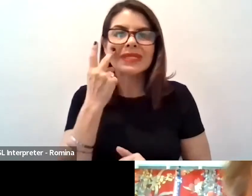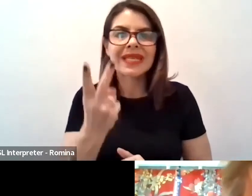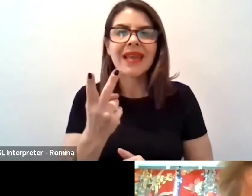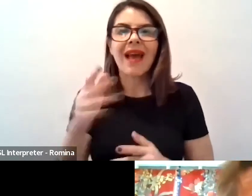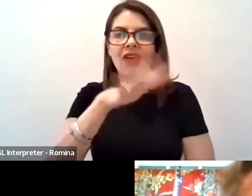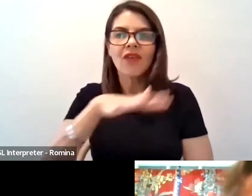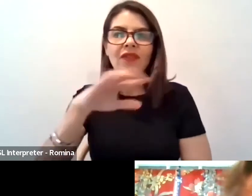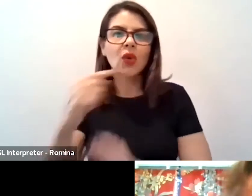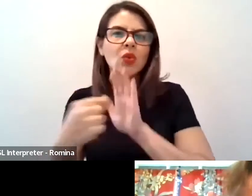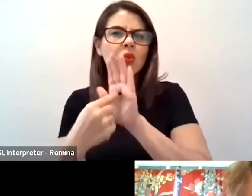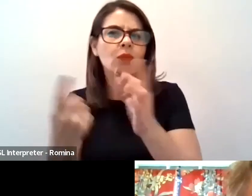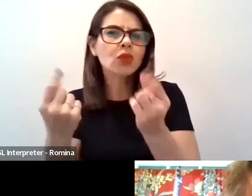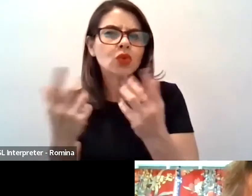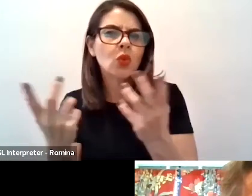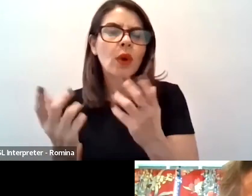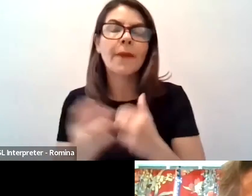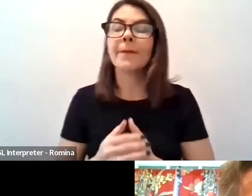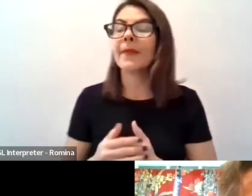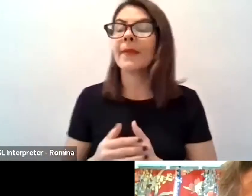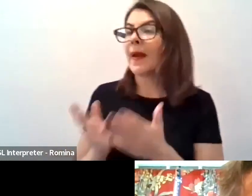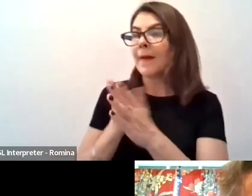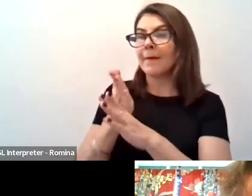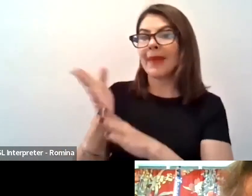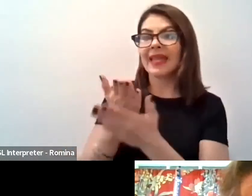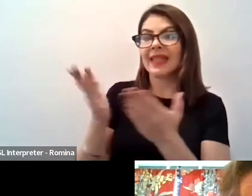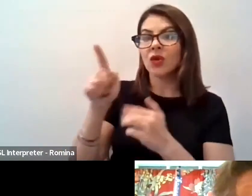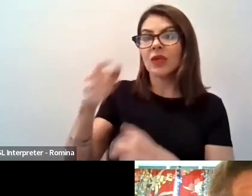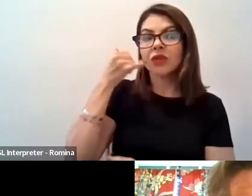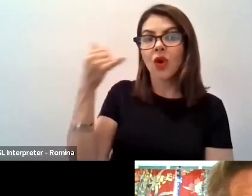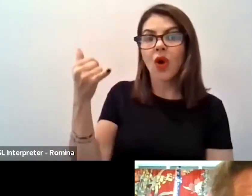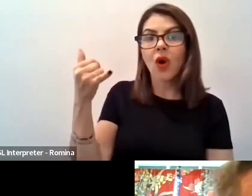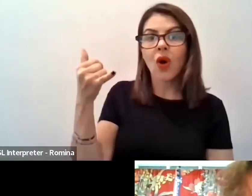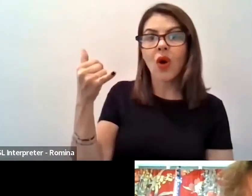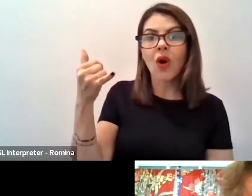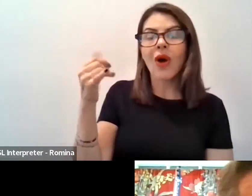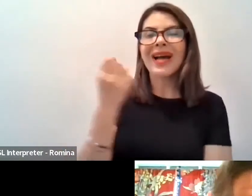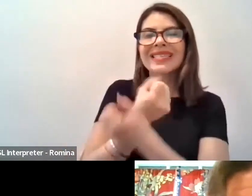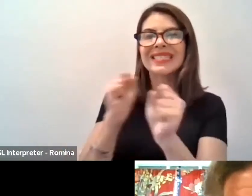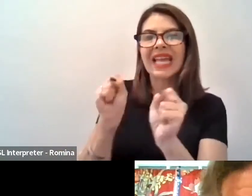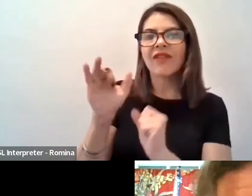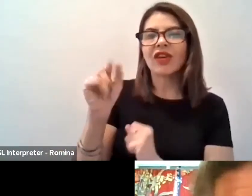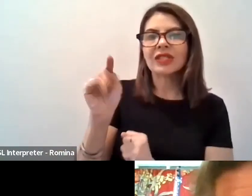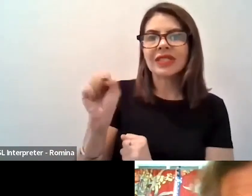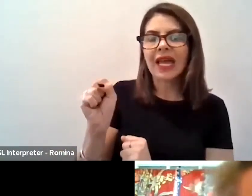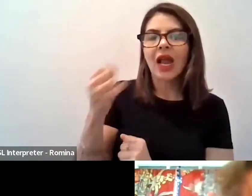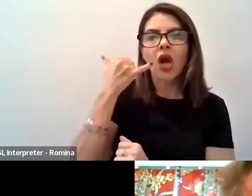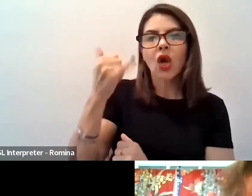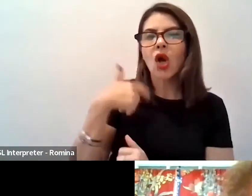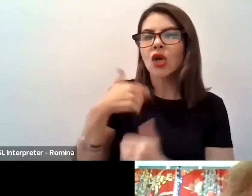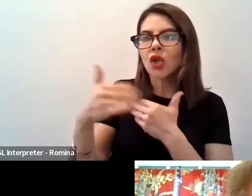[Jim Damis] Okay, number one call safer set call your nearest local call our con